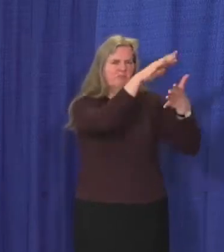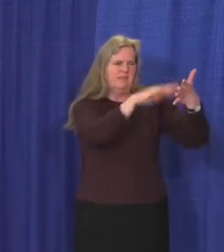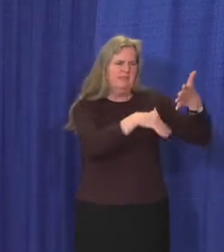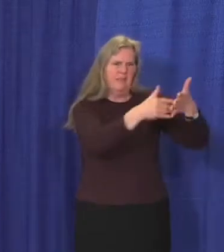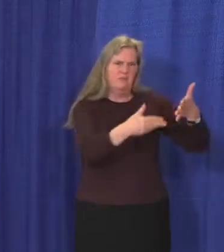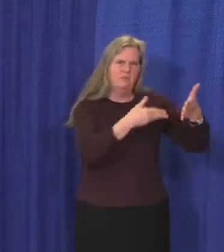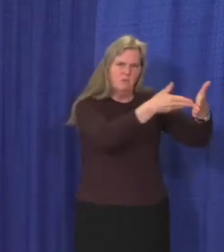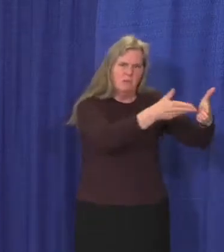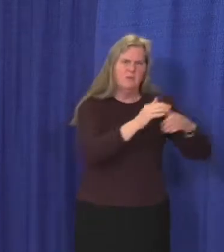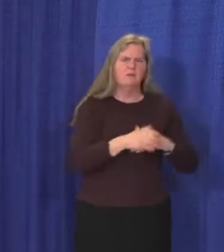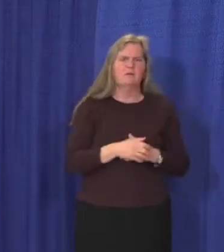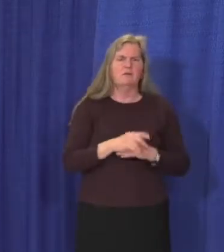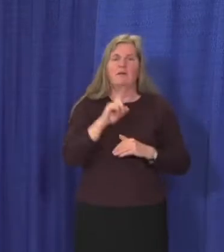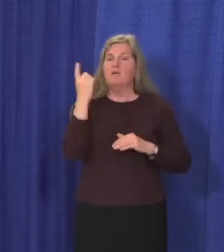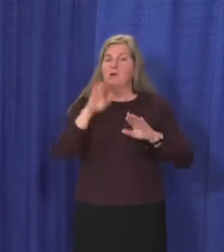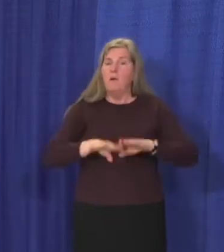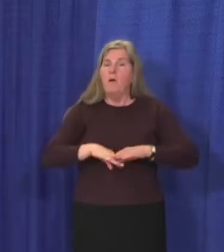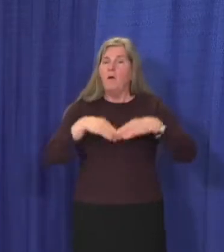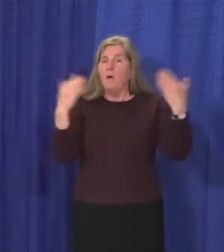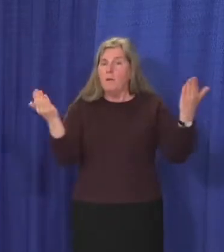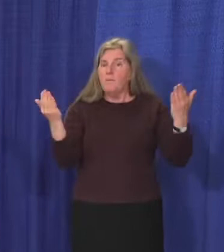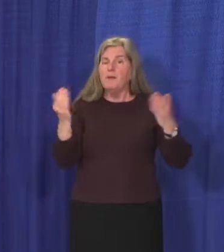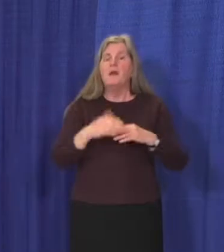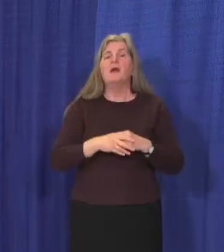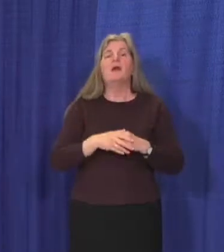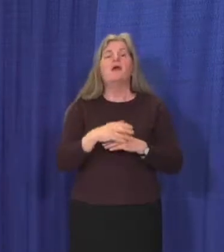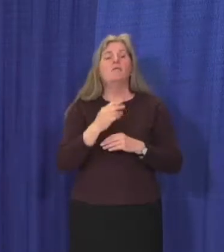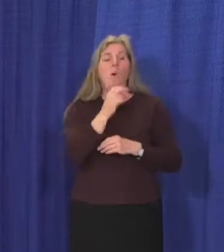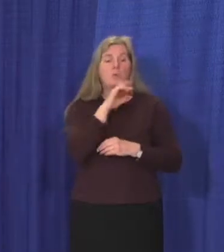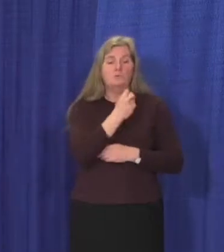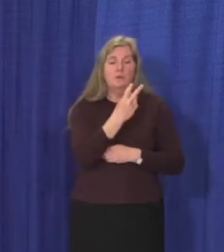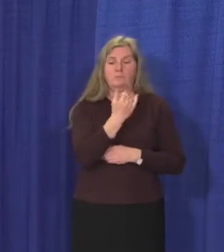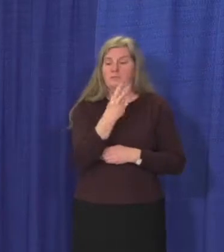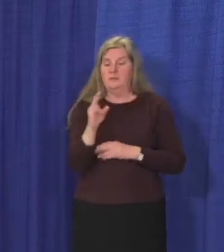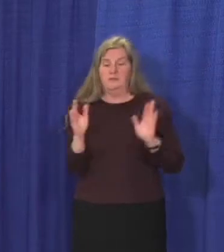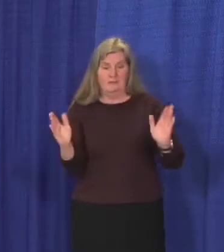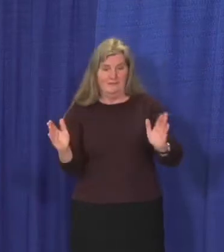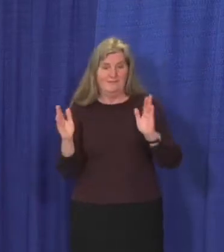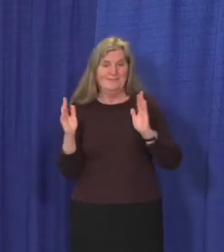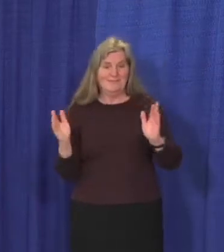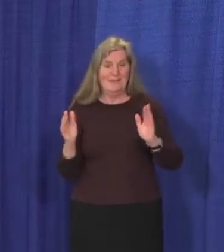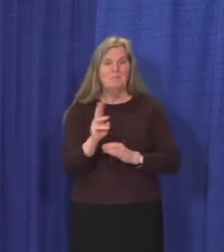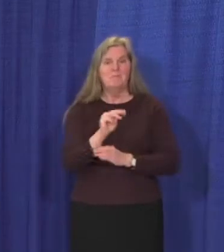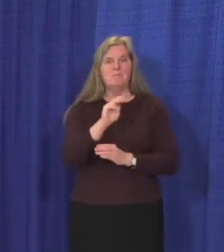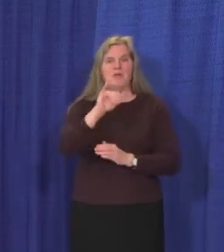The first clinic opens on May 31st two all youth aged 12 and